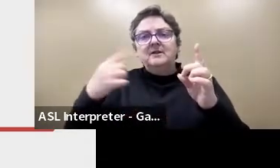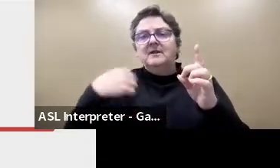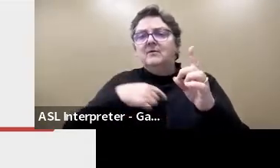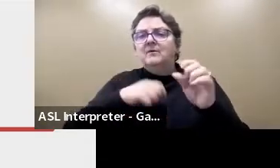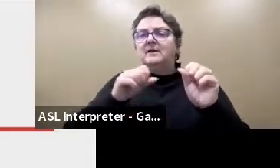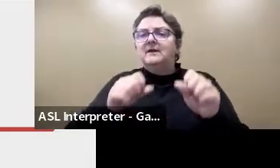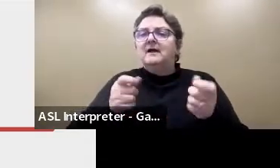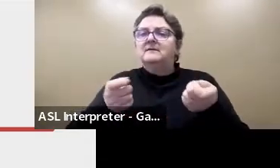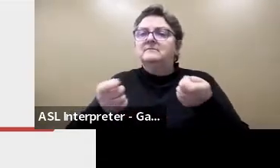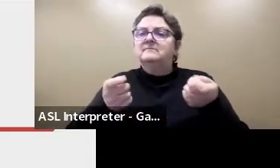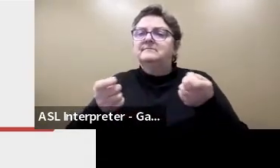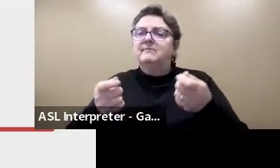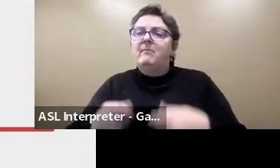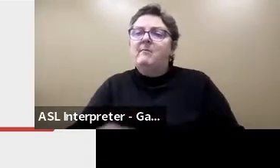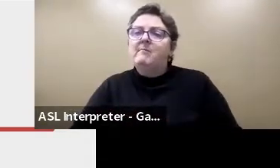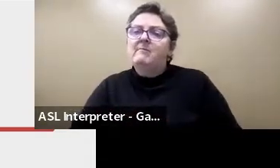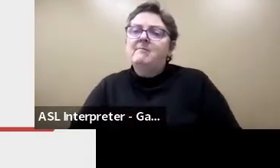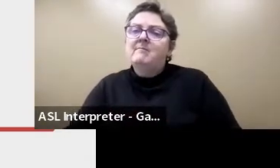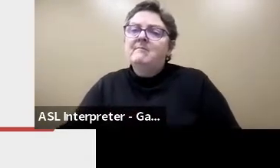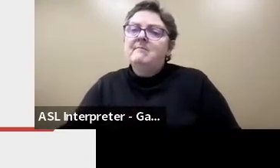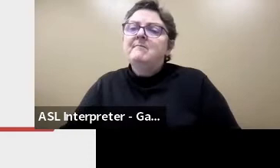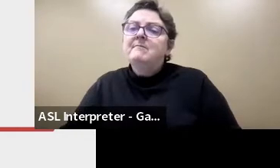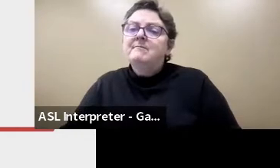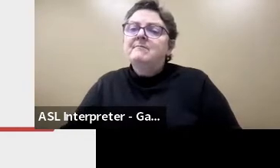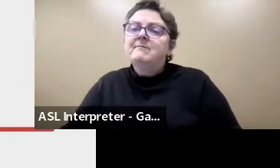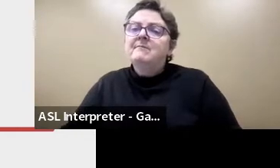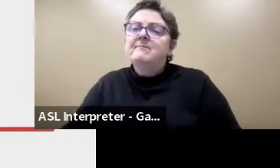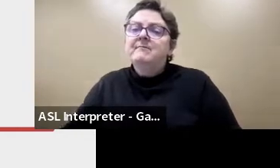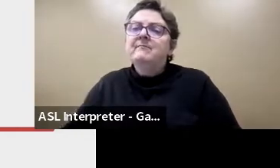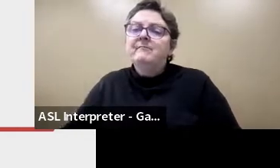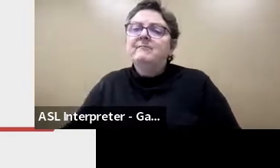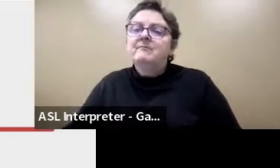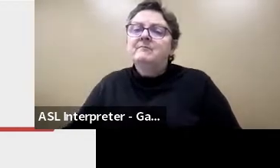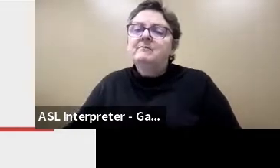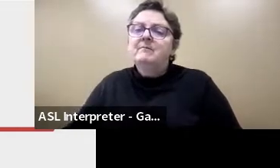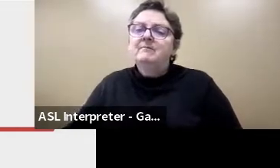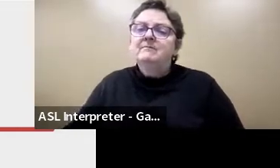And so for the first part, as I was saying, the first part,